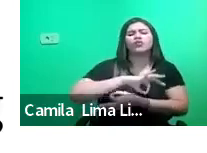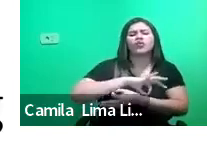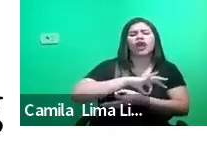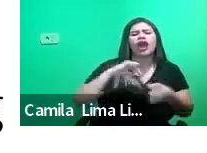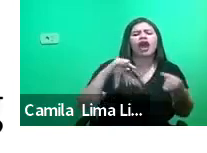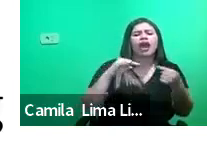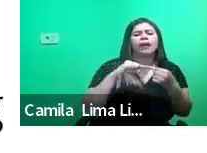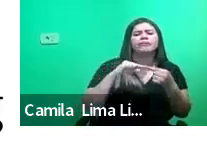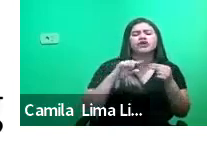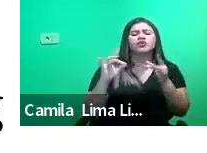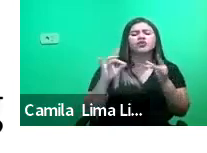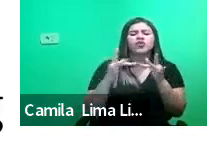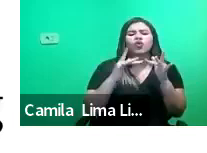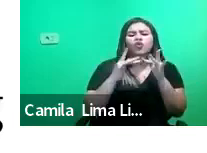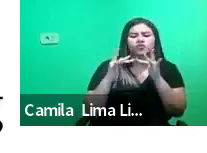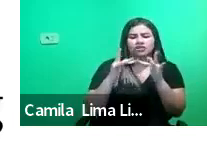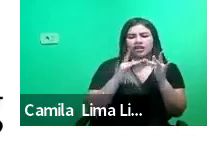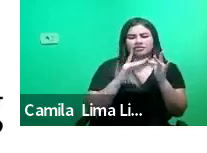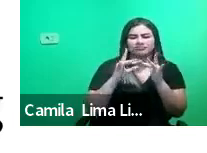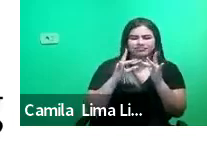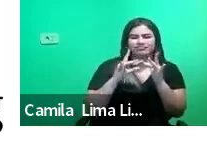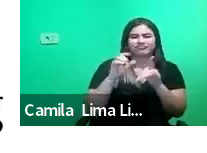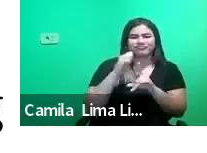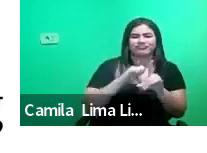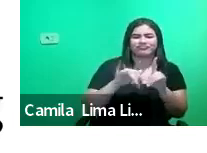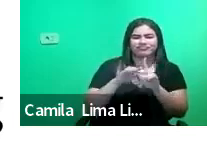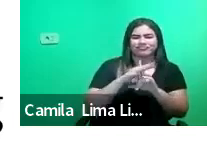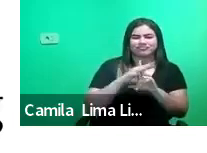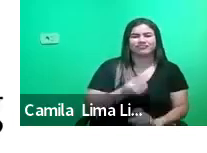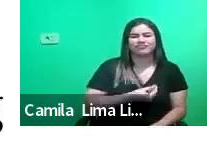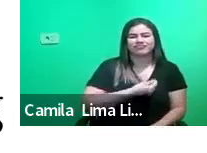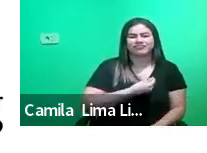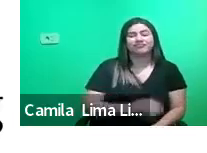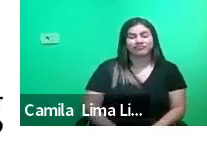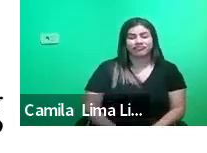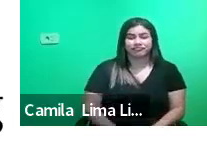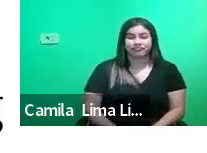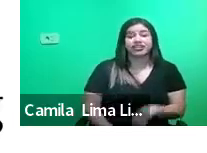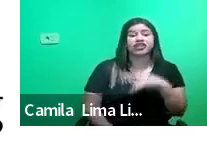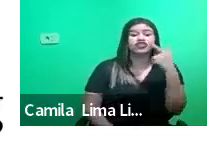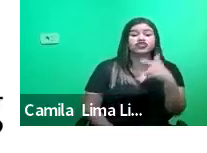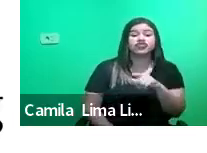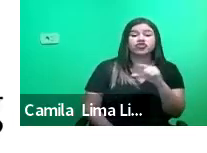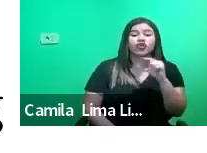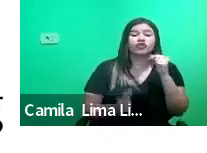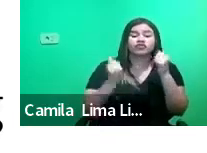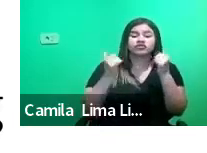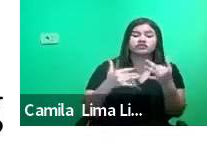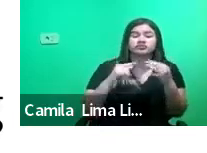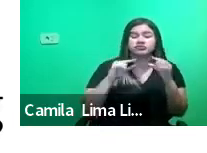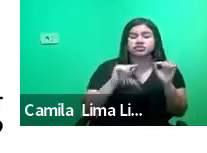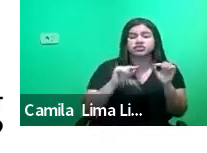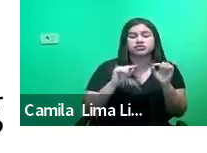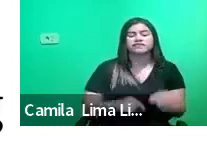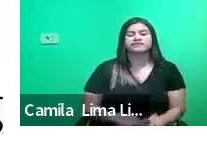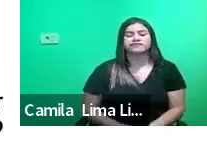contact is established Also good on to say. Also good on to say. then good on to say. then vote in the